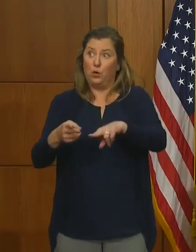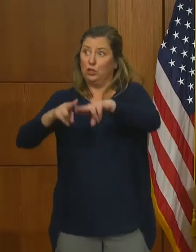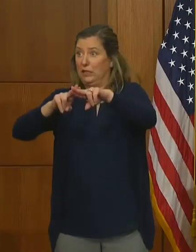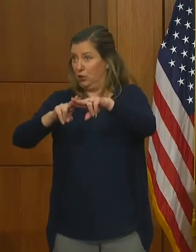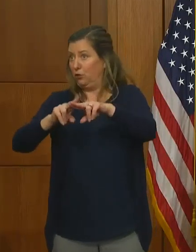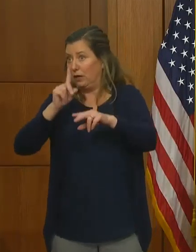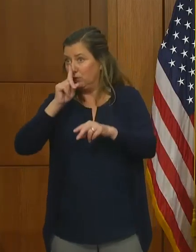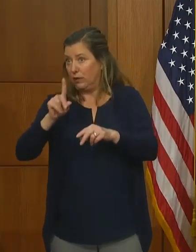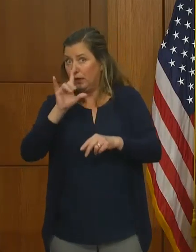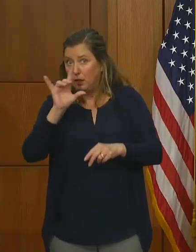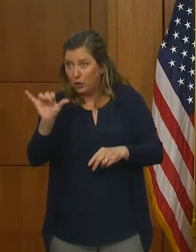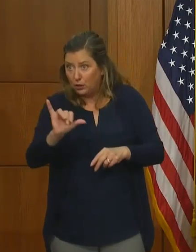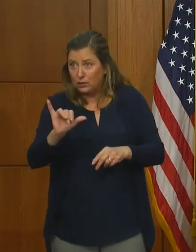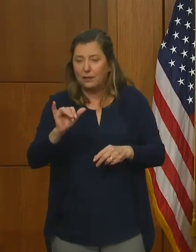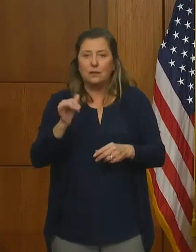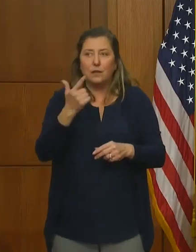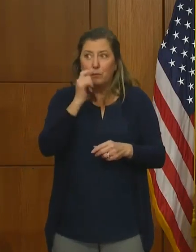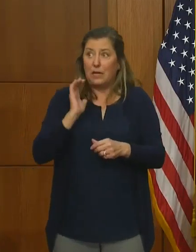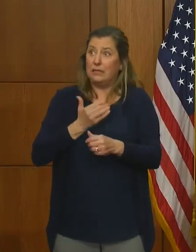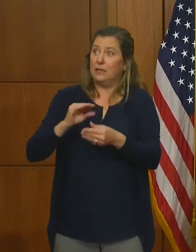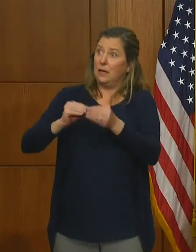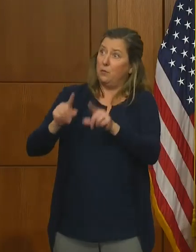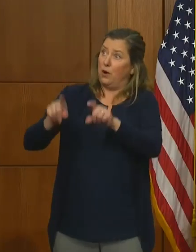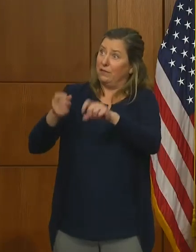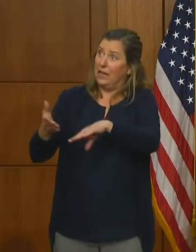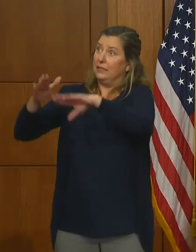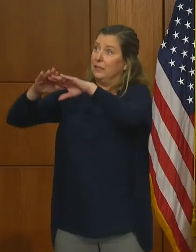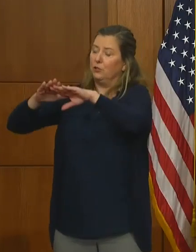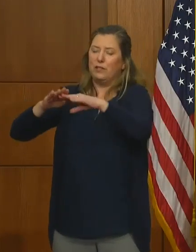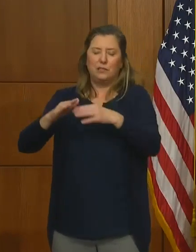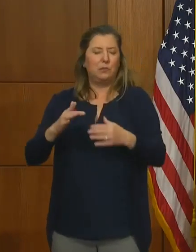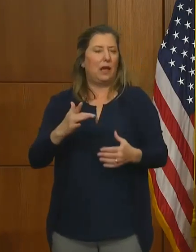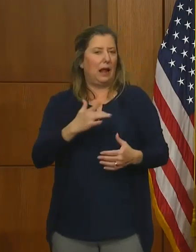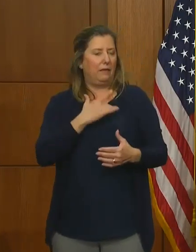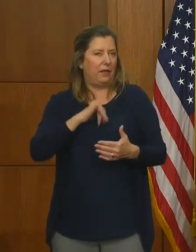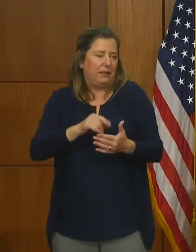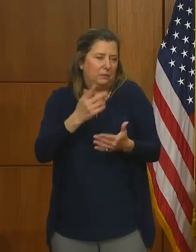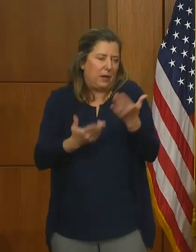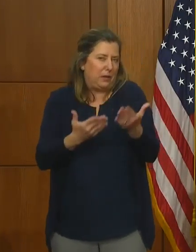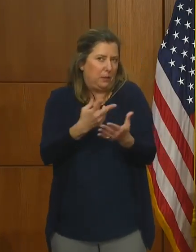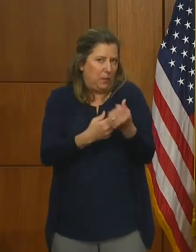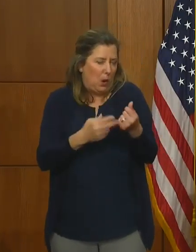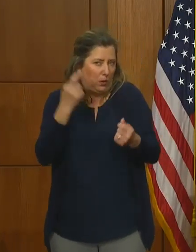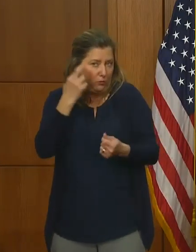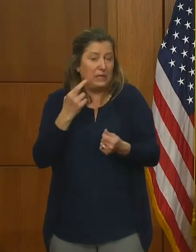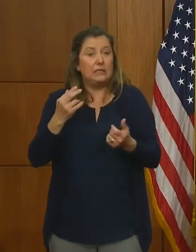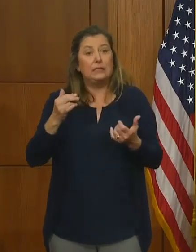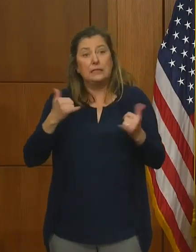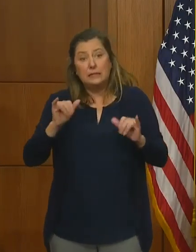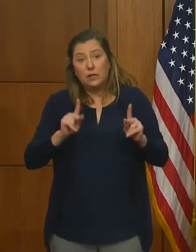WHAT PROPORTION OF INCREASED IS TOUGH INCREASED CASES IS BECAUSE OF THE TESTING